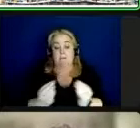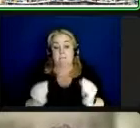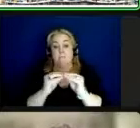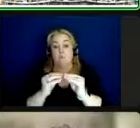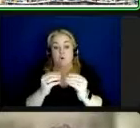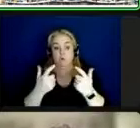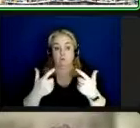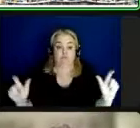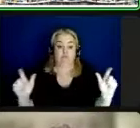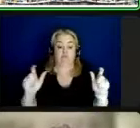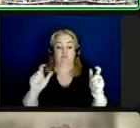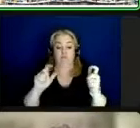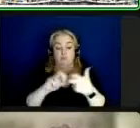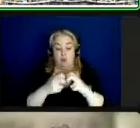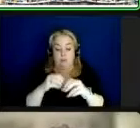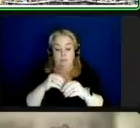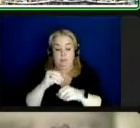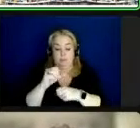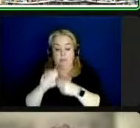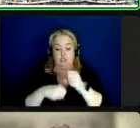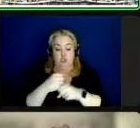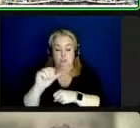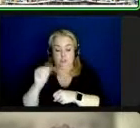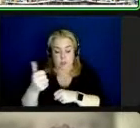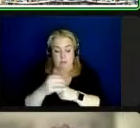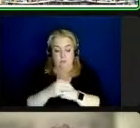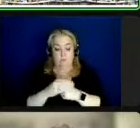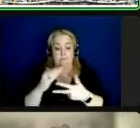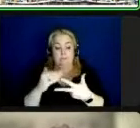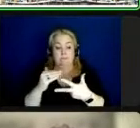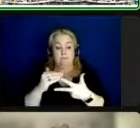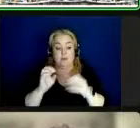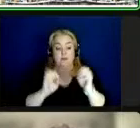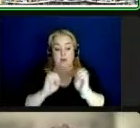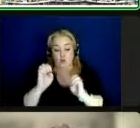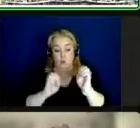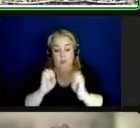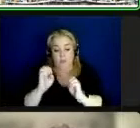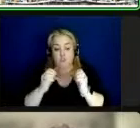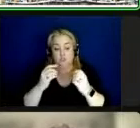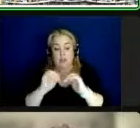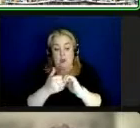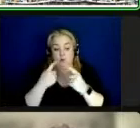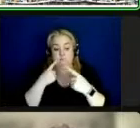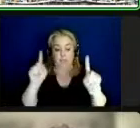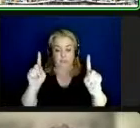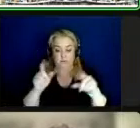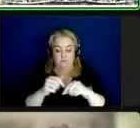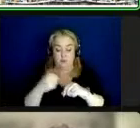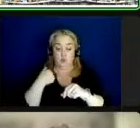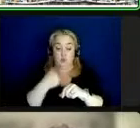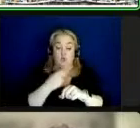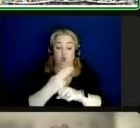THAT IS A SMALL ERROR IN YEAR